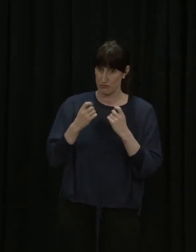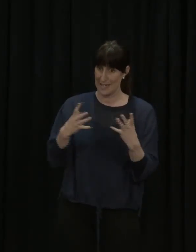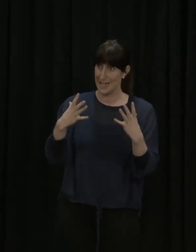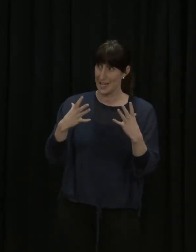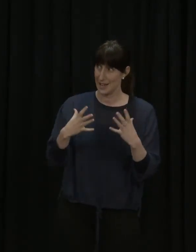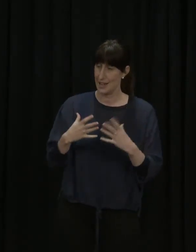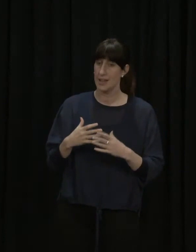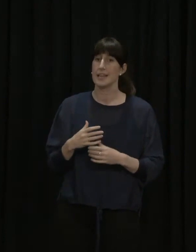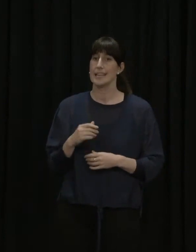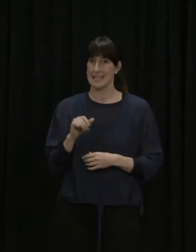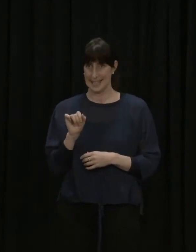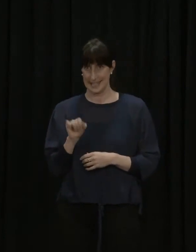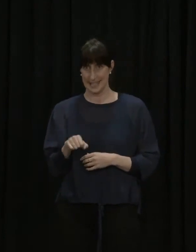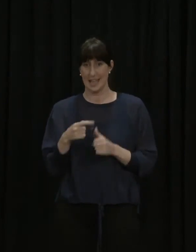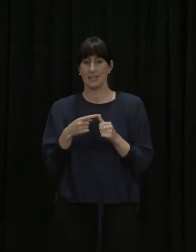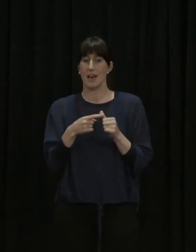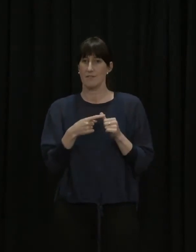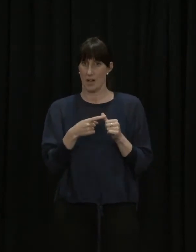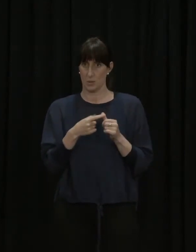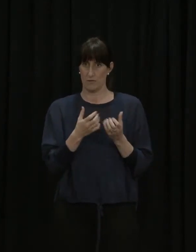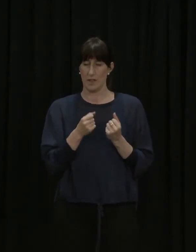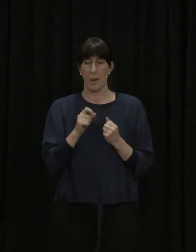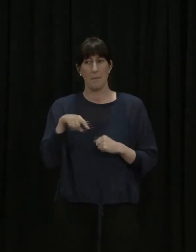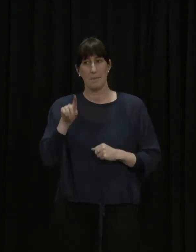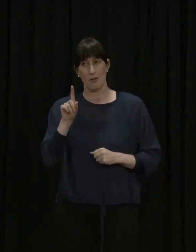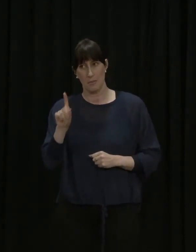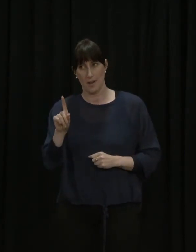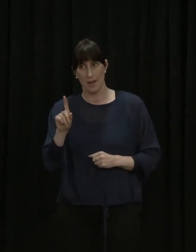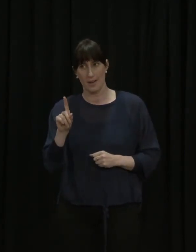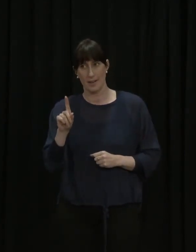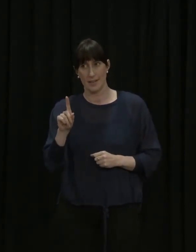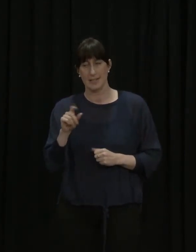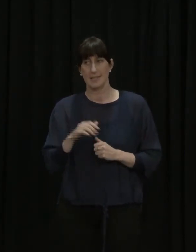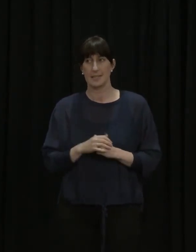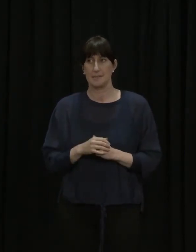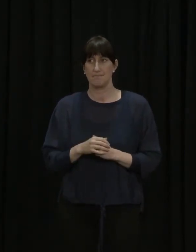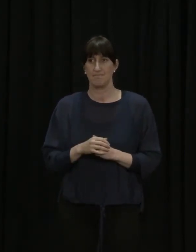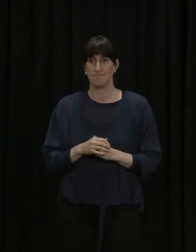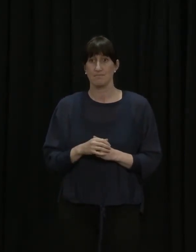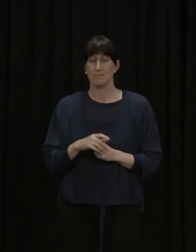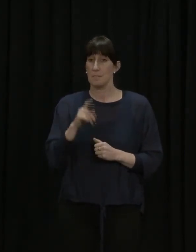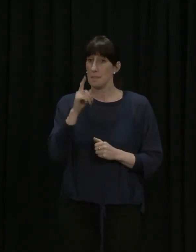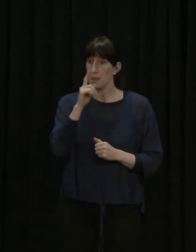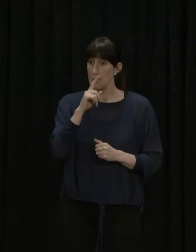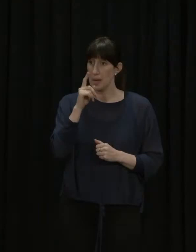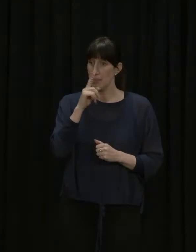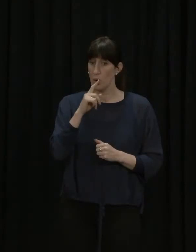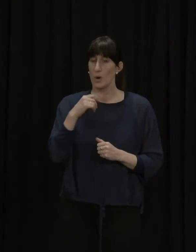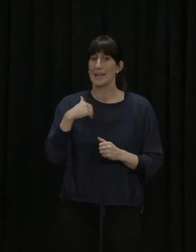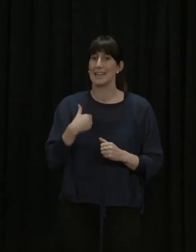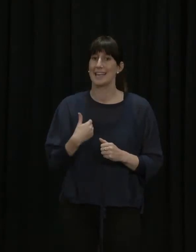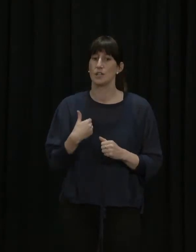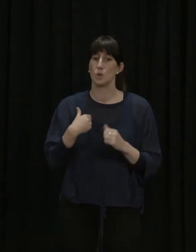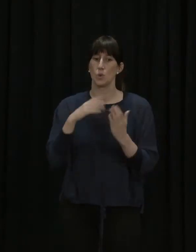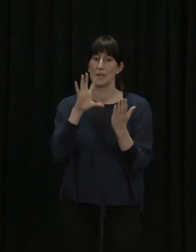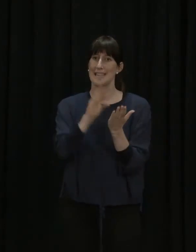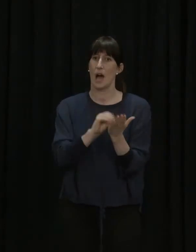systems in time ready to go forth and hit 90% of the>> so you will then be rolling out